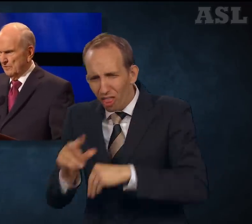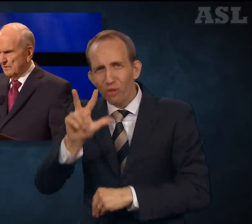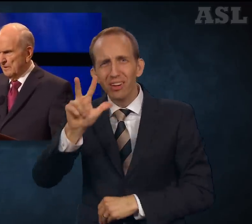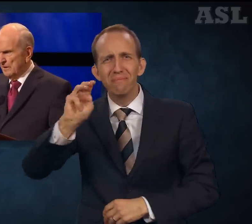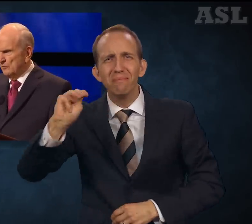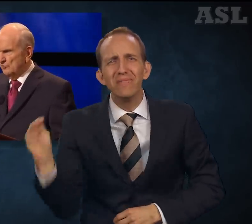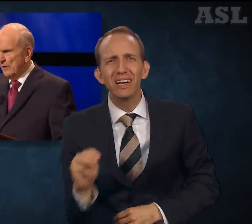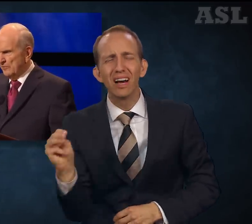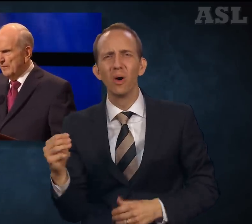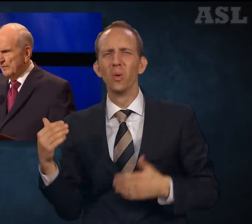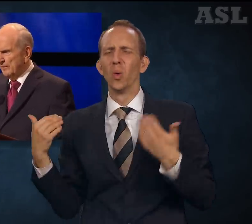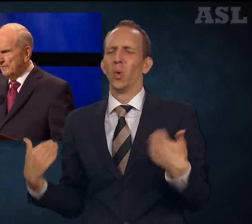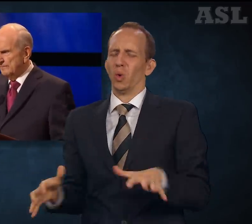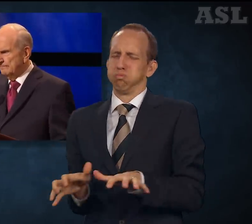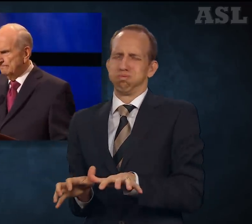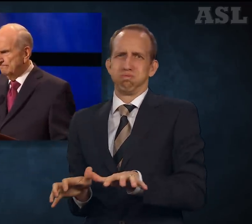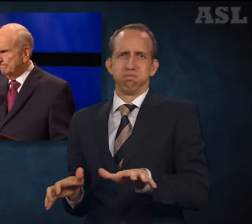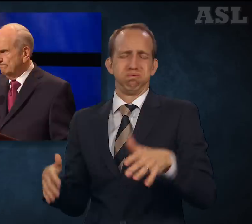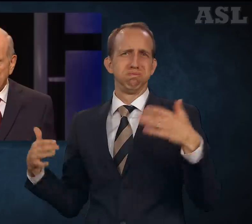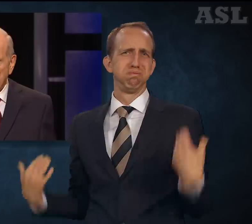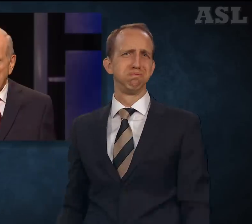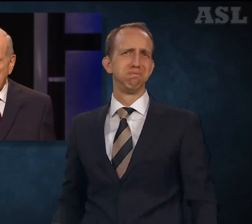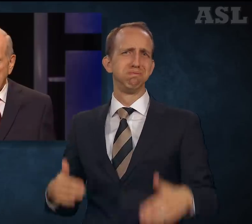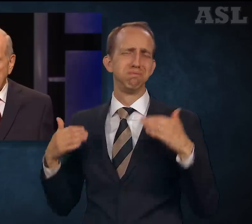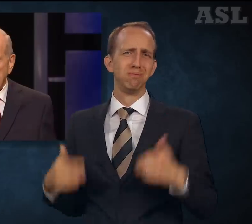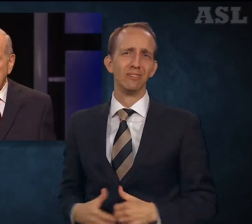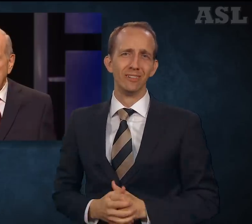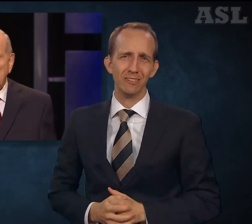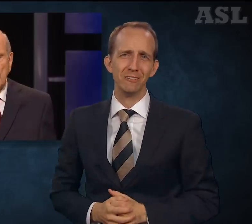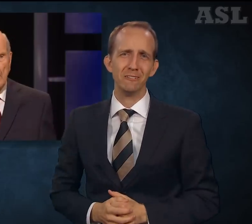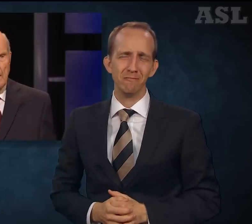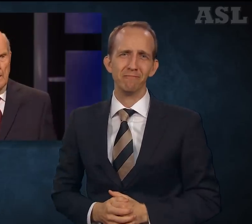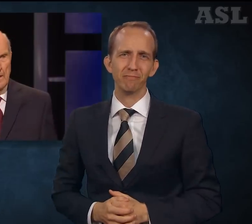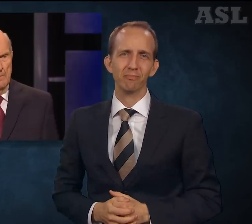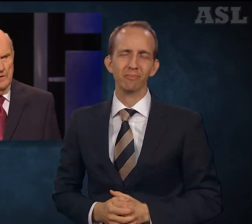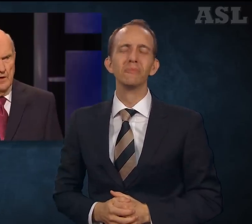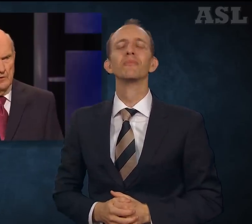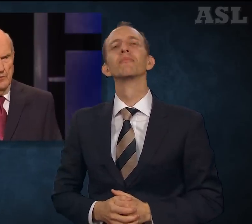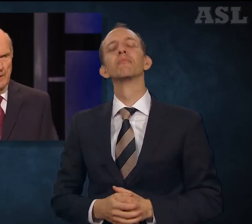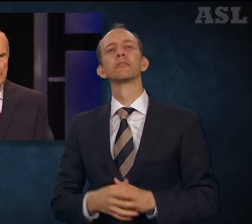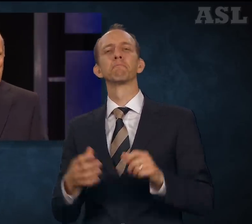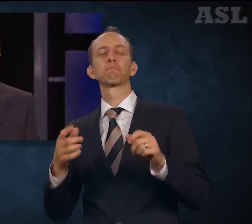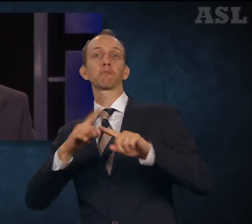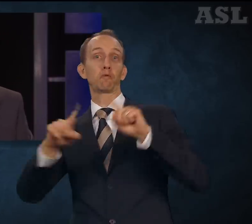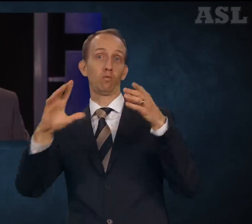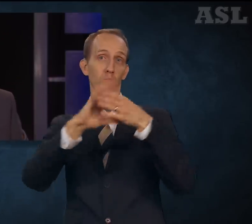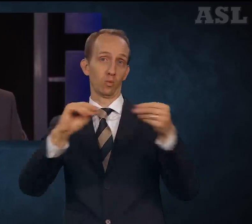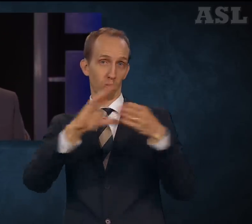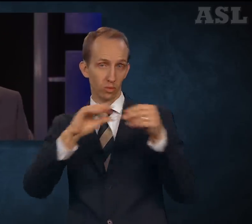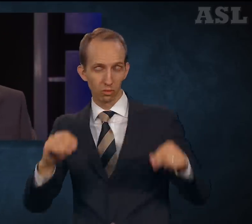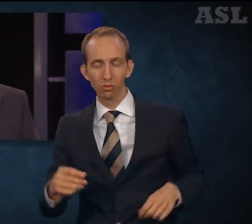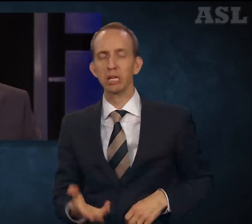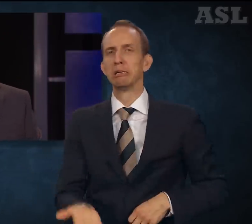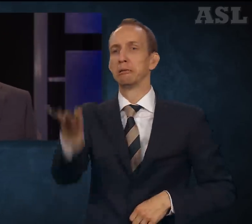WITH NEARLY 3 MILLION MEMBERS